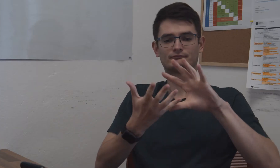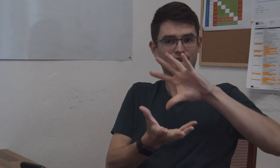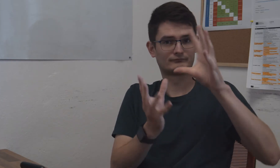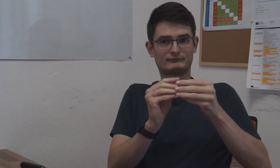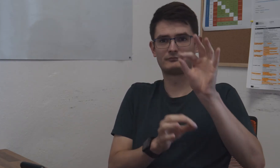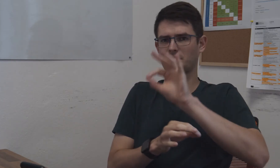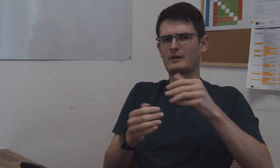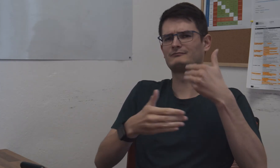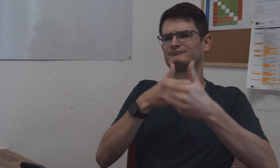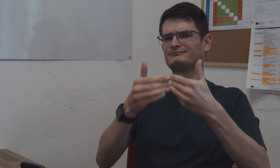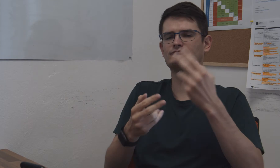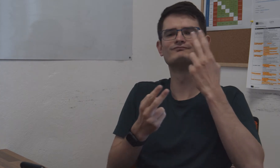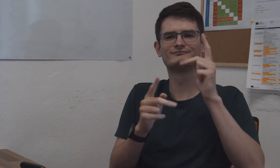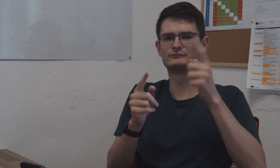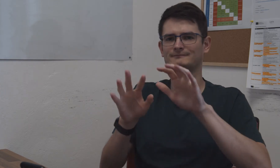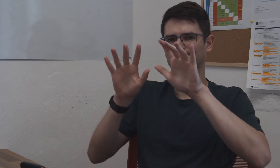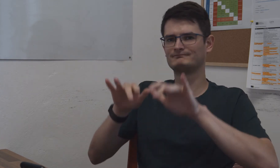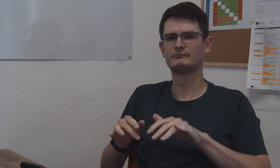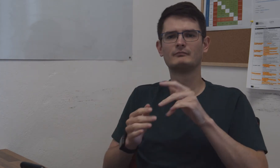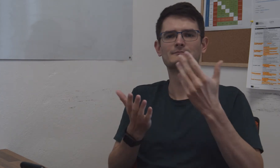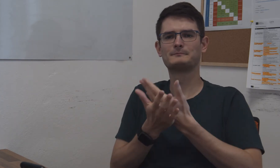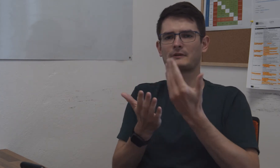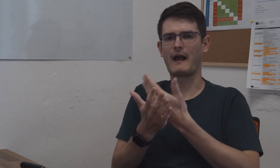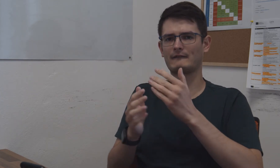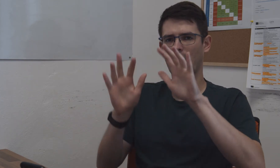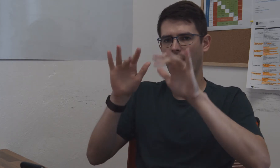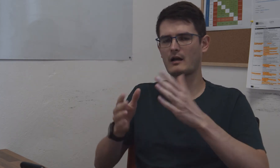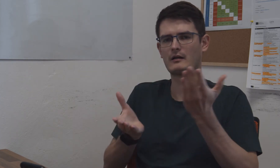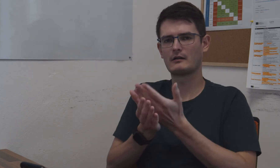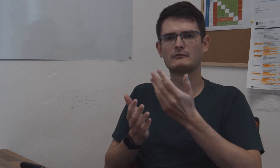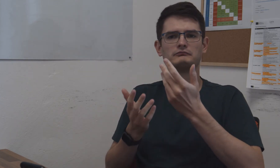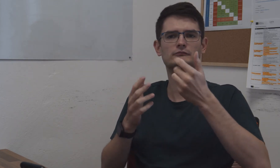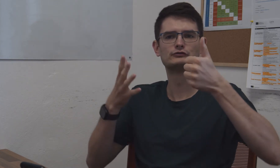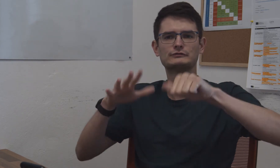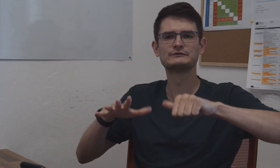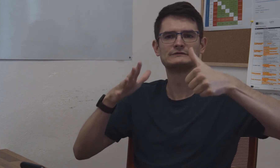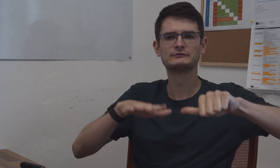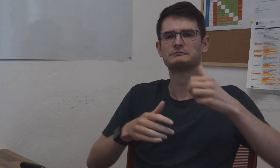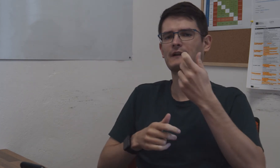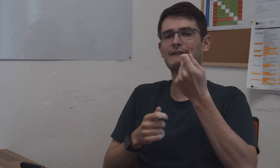During the project, I have written a report every six months.